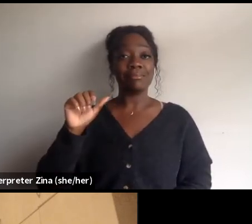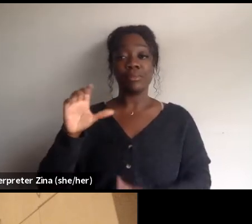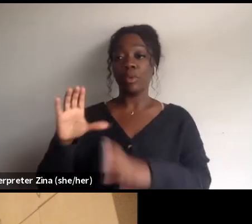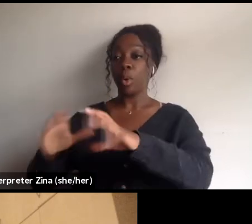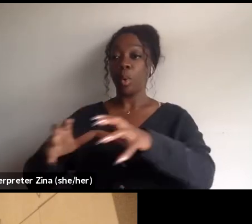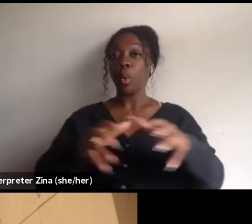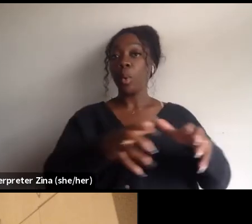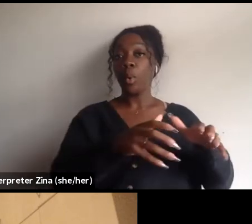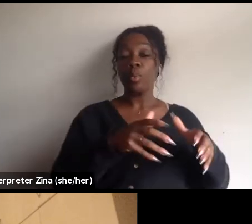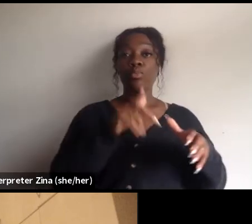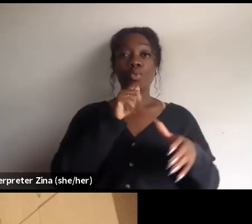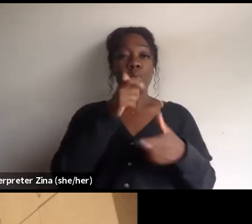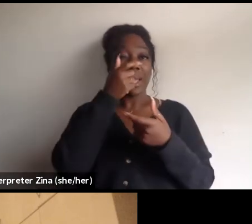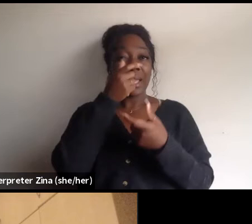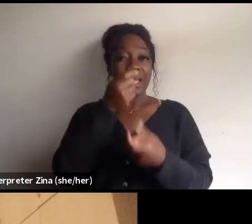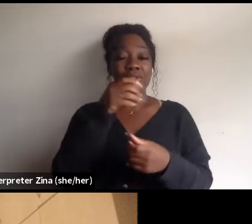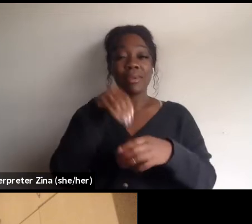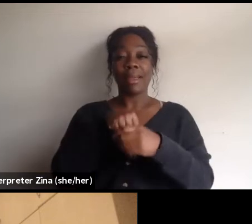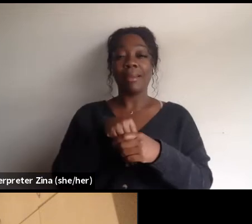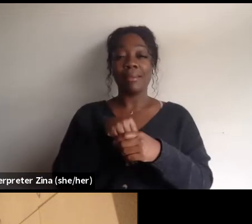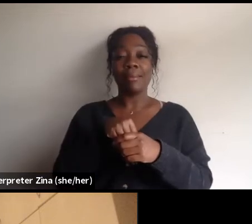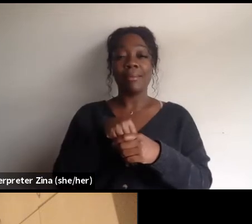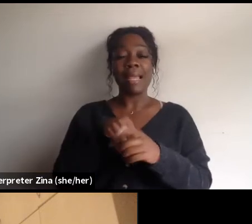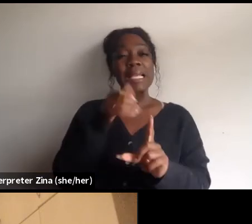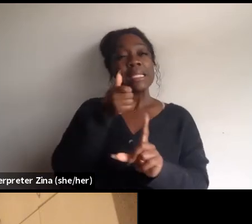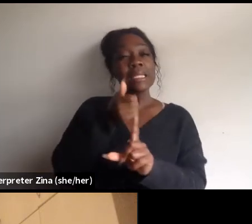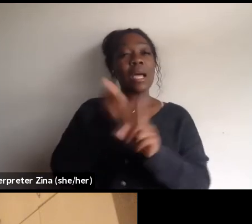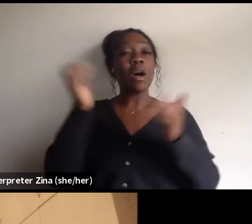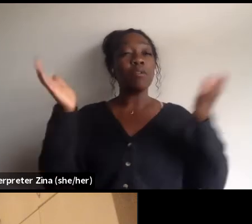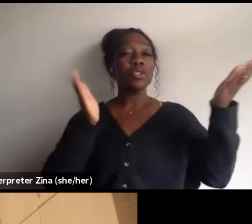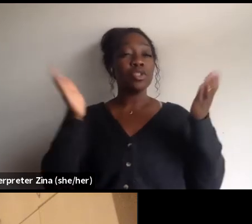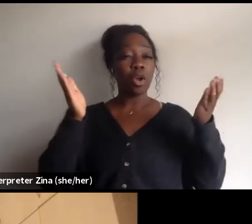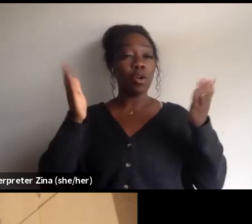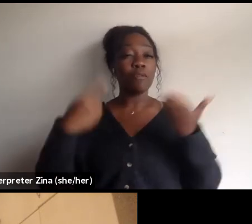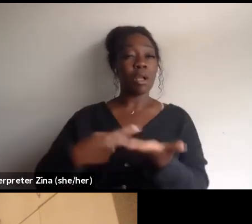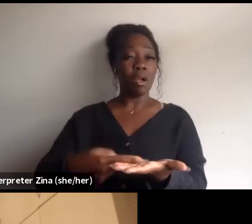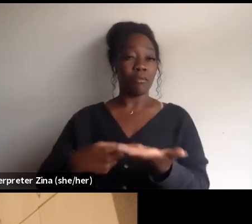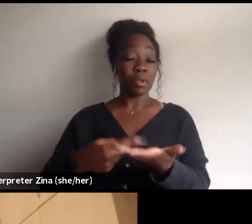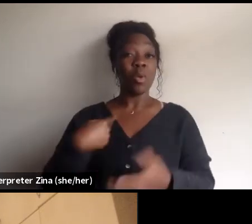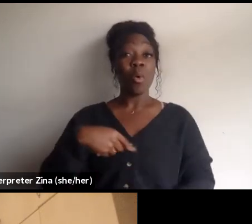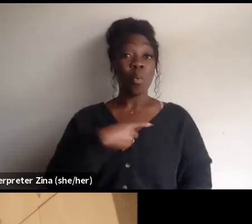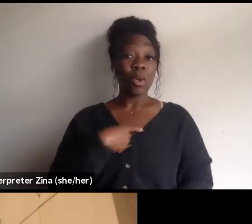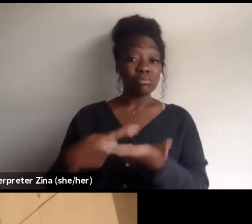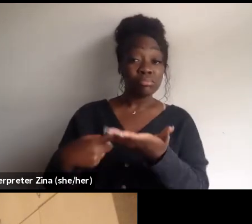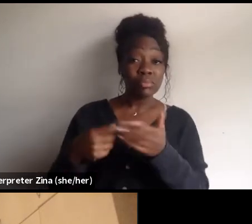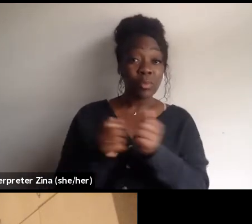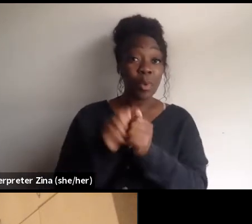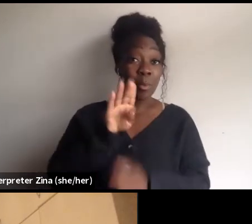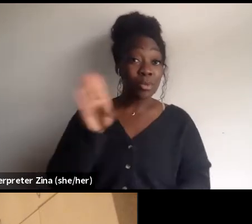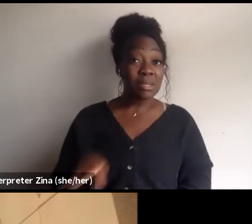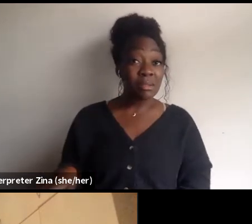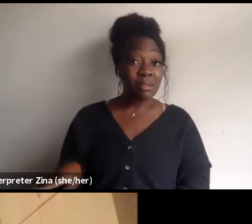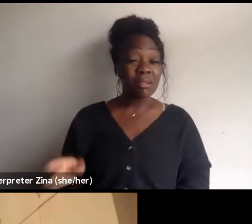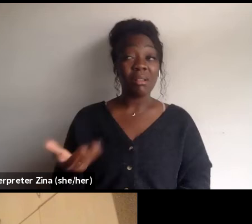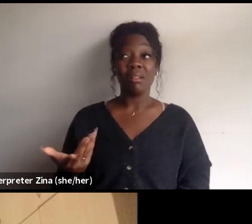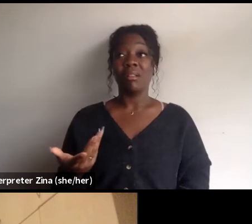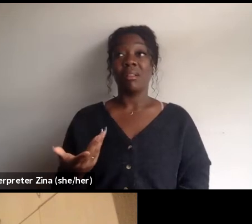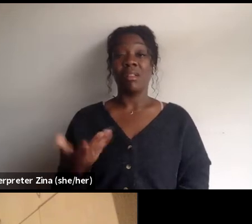in the south-south conversation. We've been talking to Brazil, we've been talking to Korea,